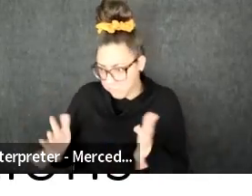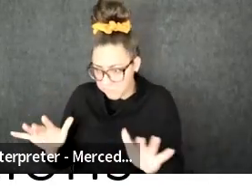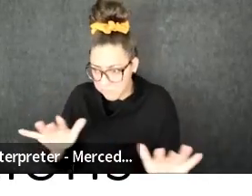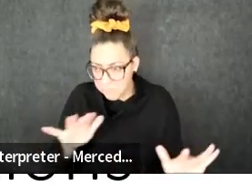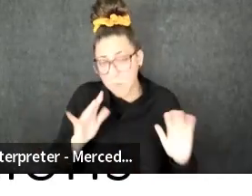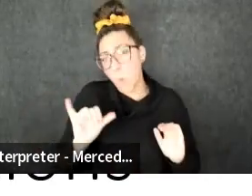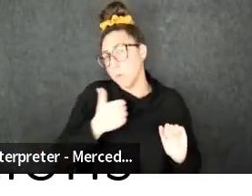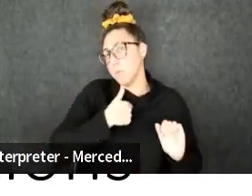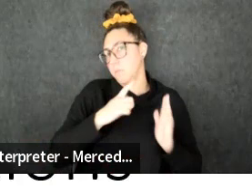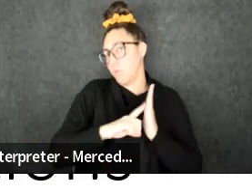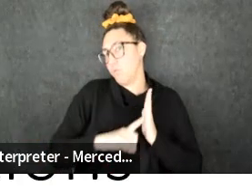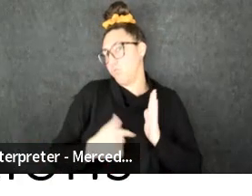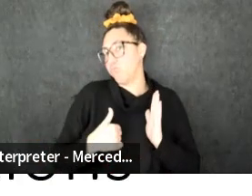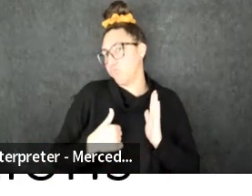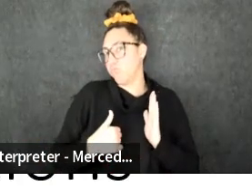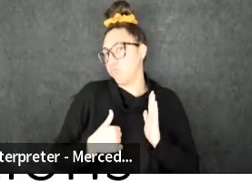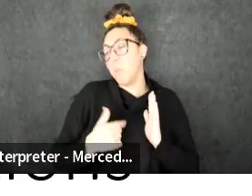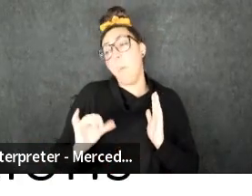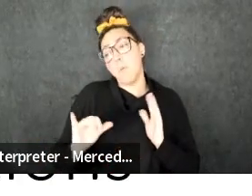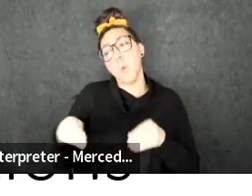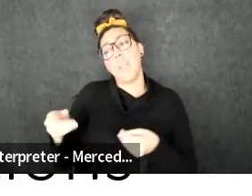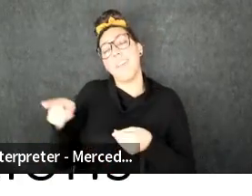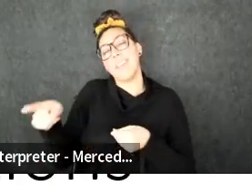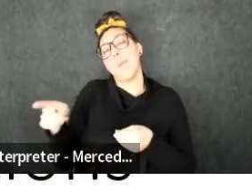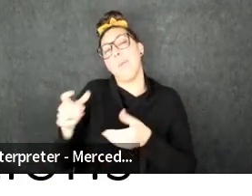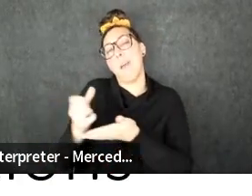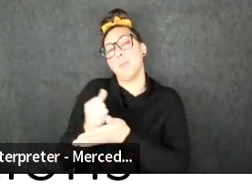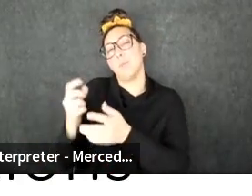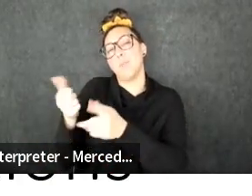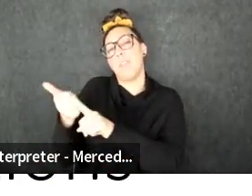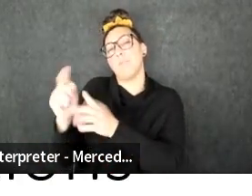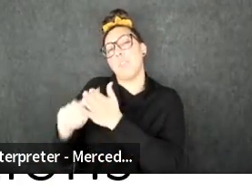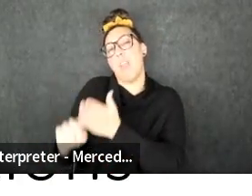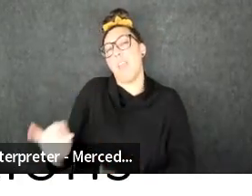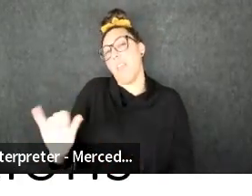for to students Good. I'm glad to hear that.